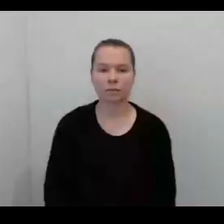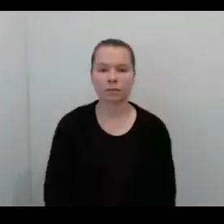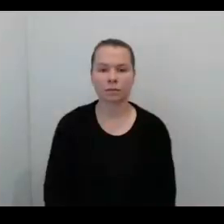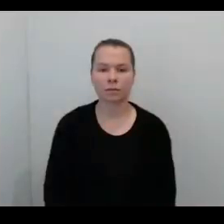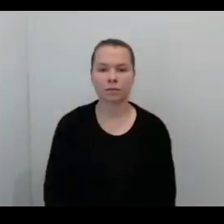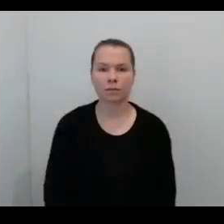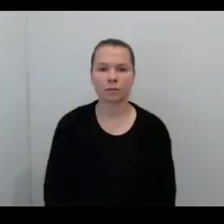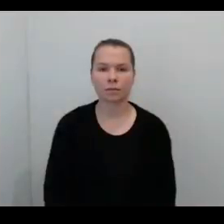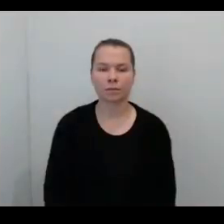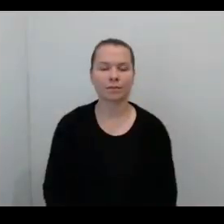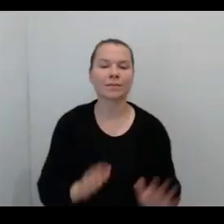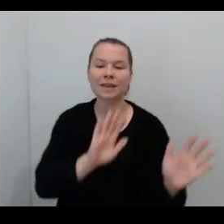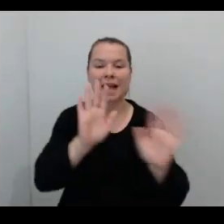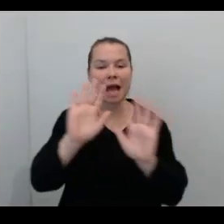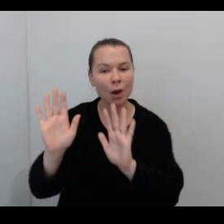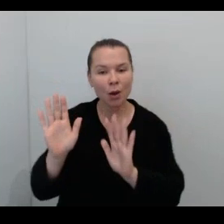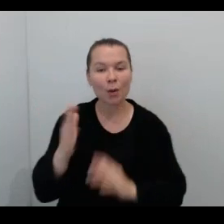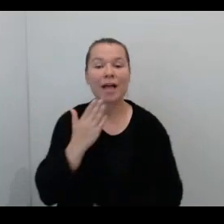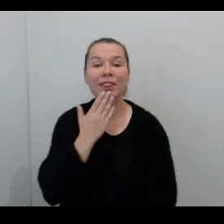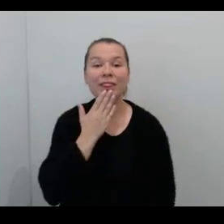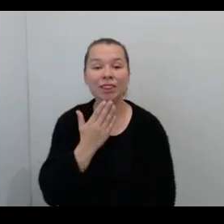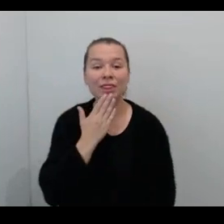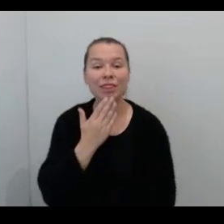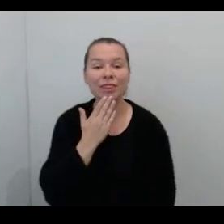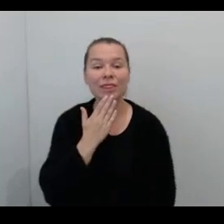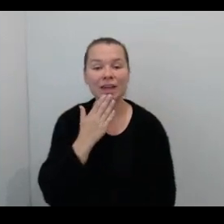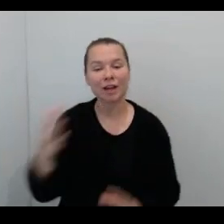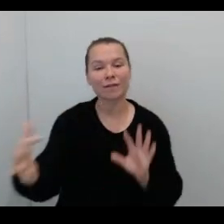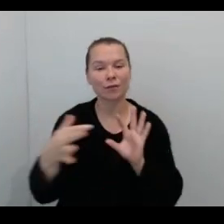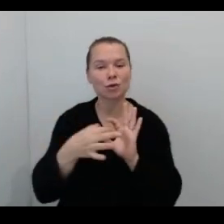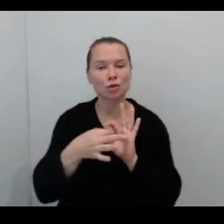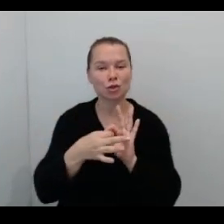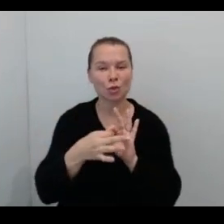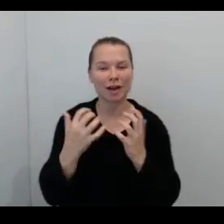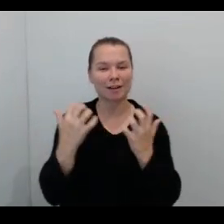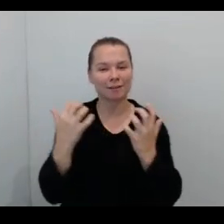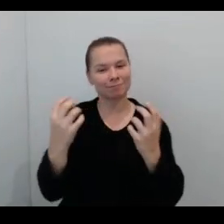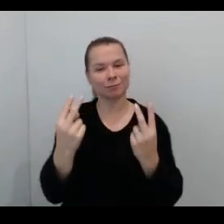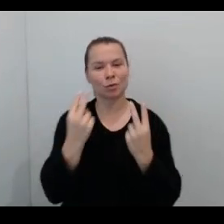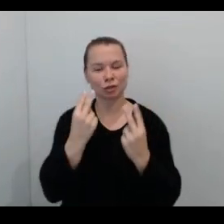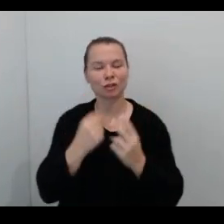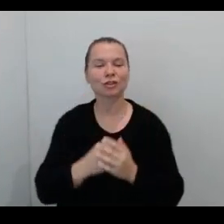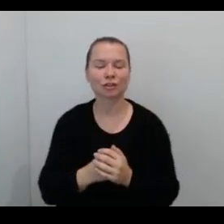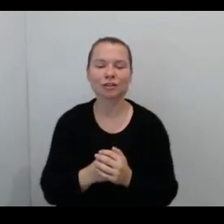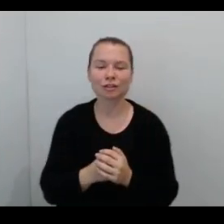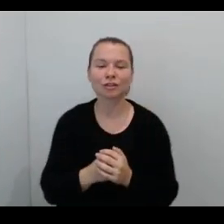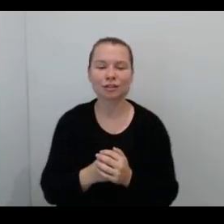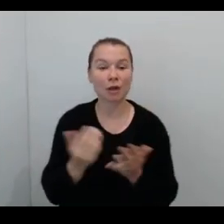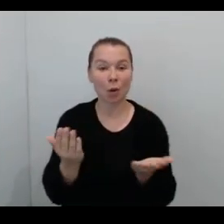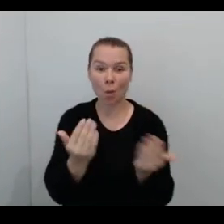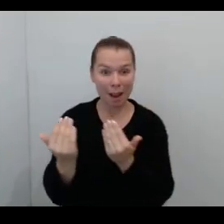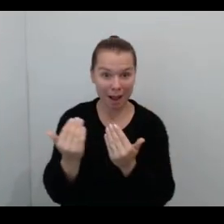CAPTIONER ON STANDBY: Hi everybody and thank you for joining us today. Welcome to our webinar on cost of living.